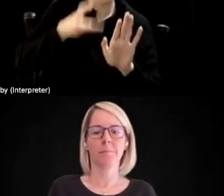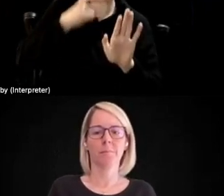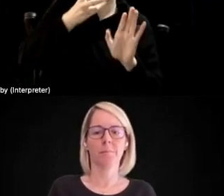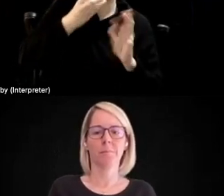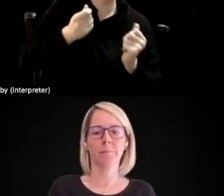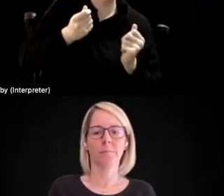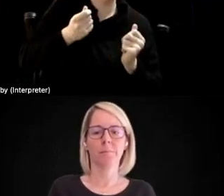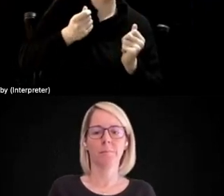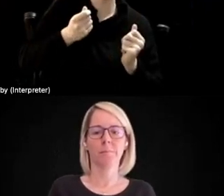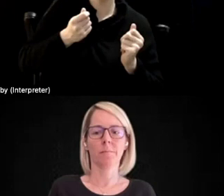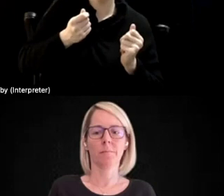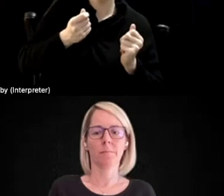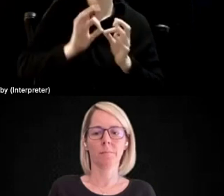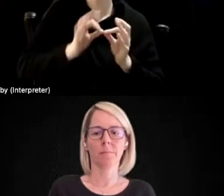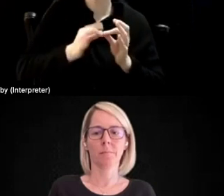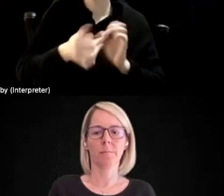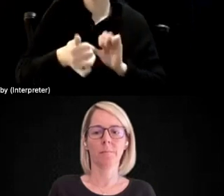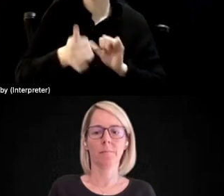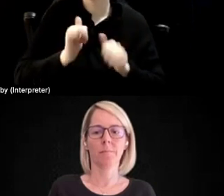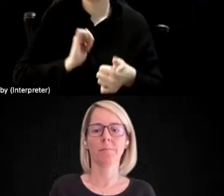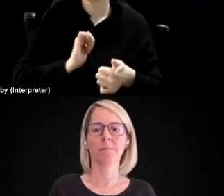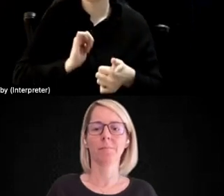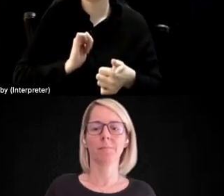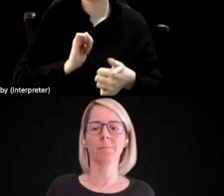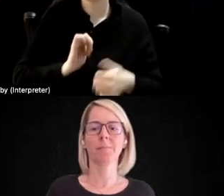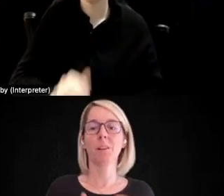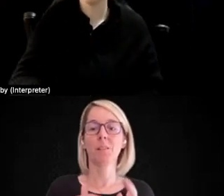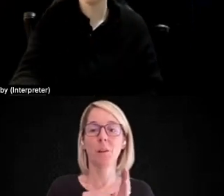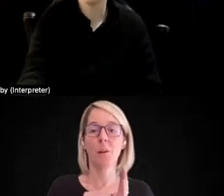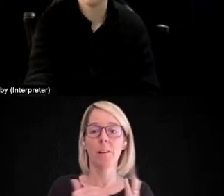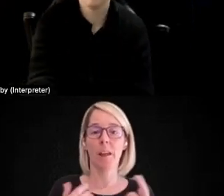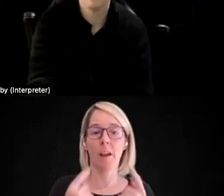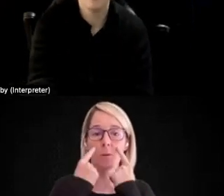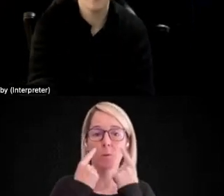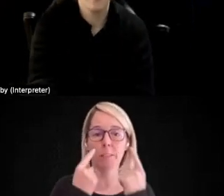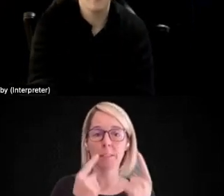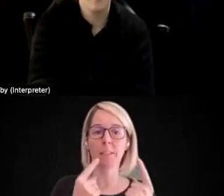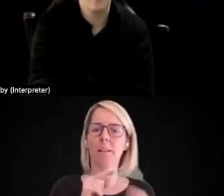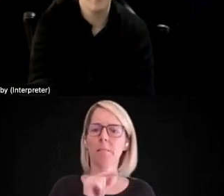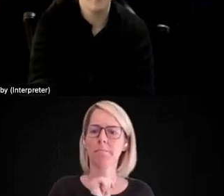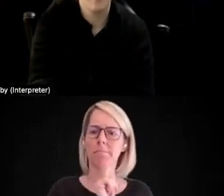indicates what action you have observed and what it is that they have done that you are responding